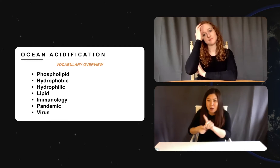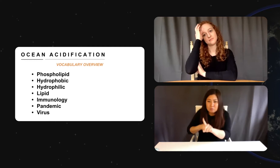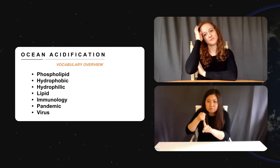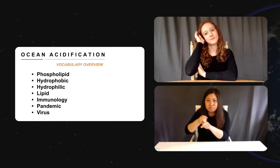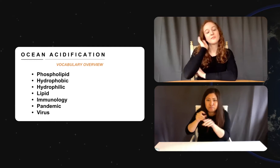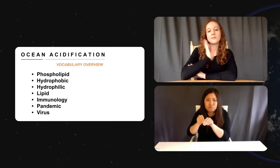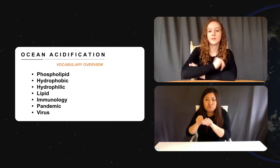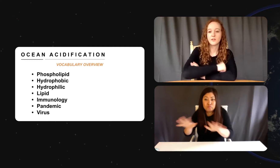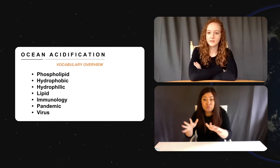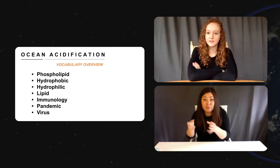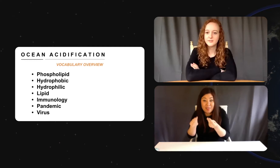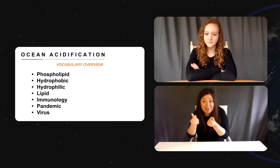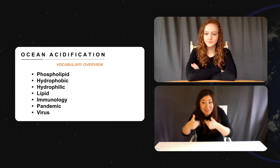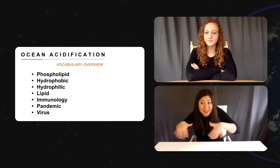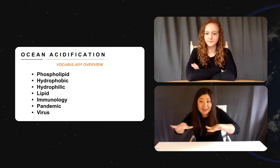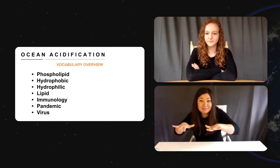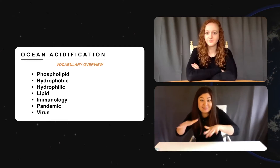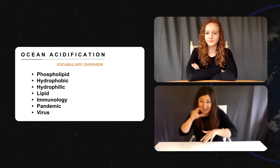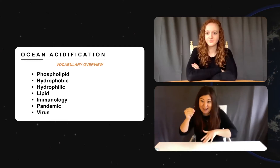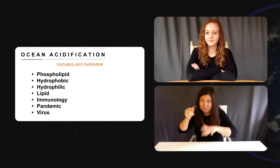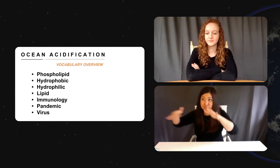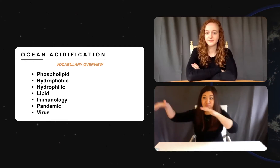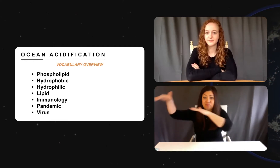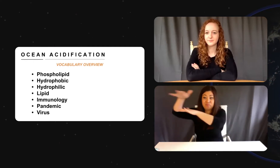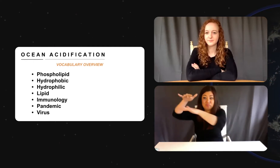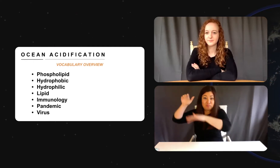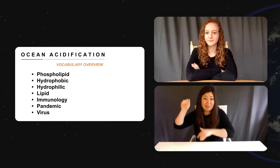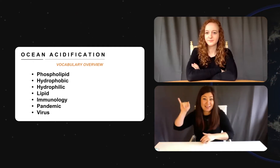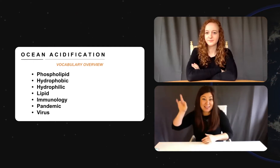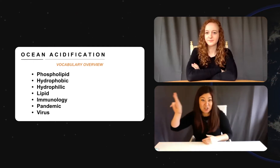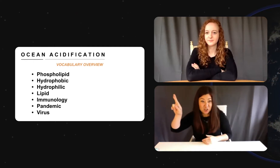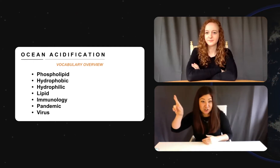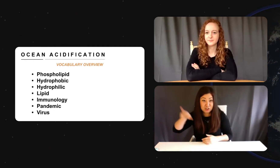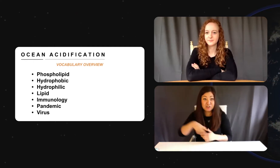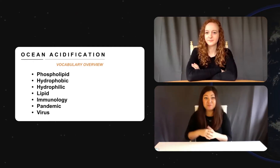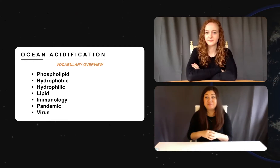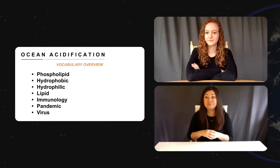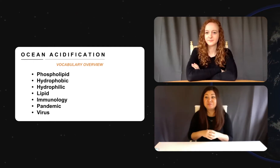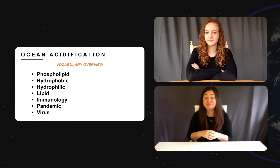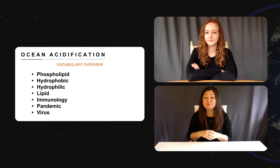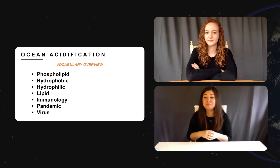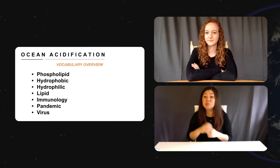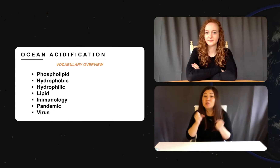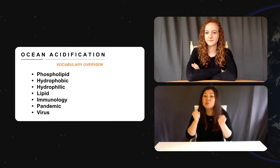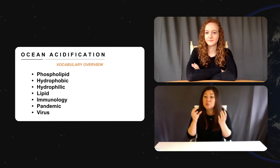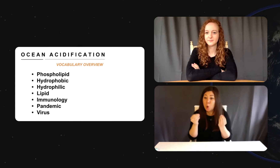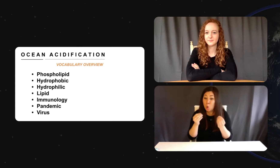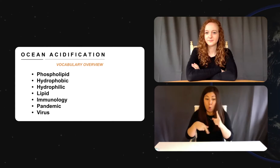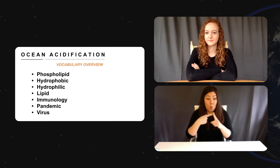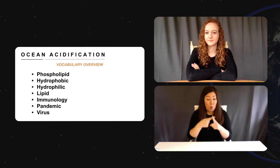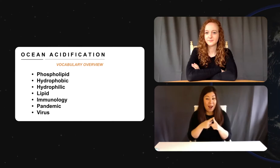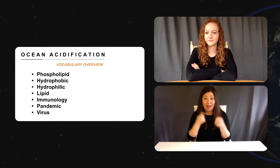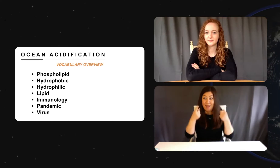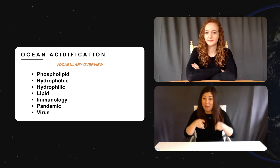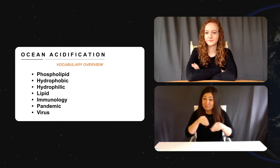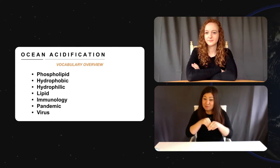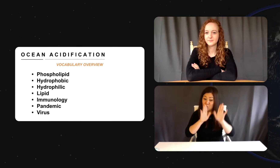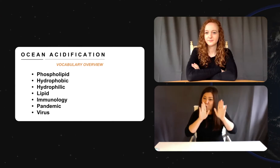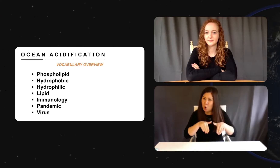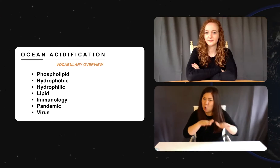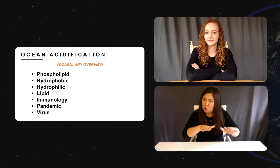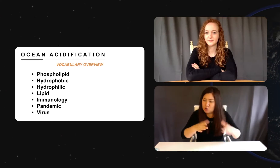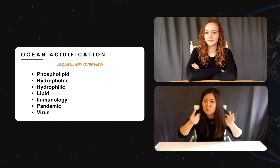They impact the air, planet, and the environment around it.